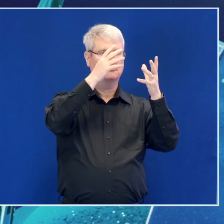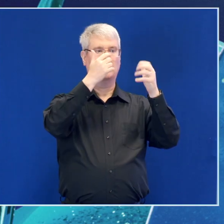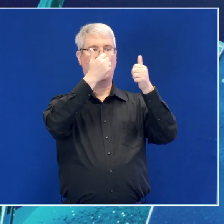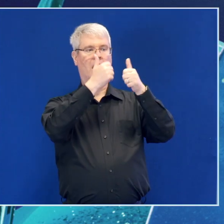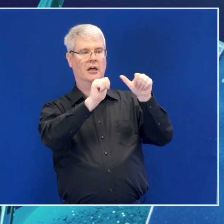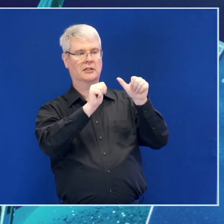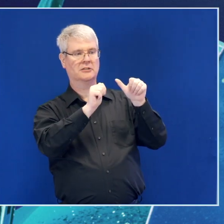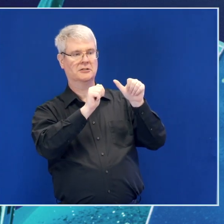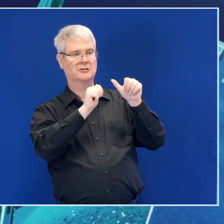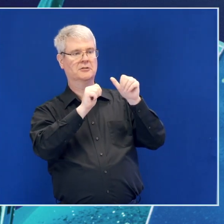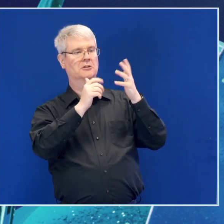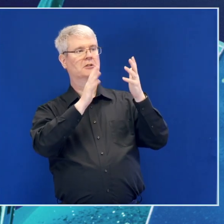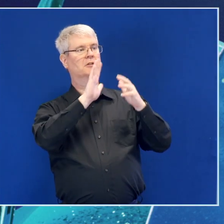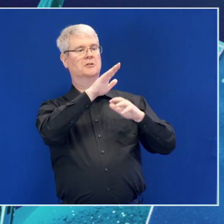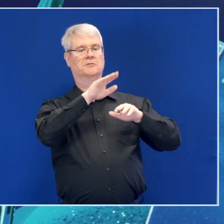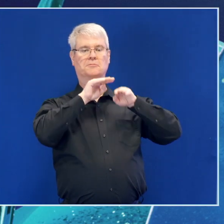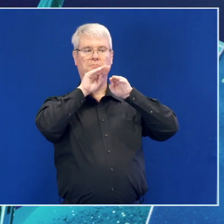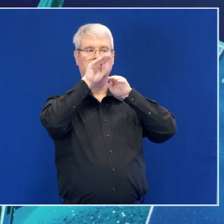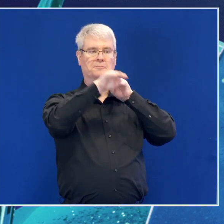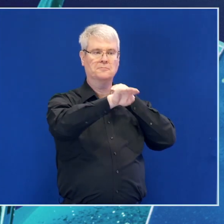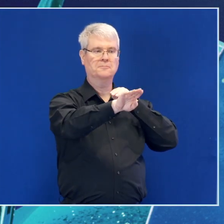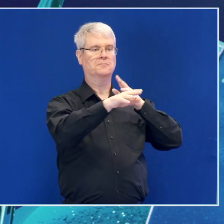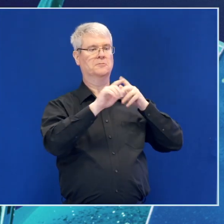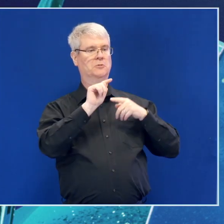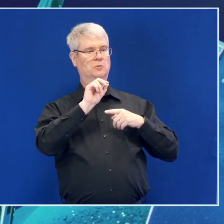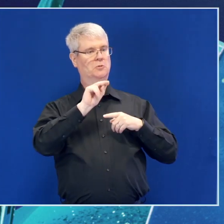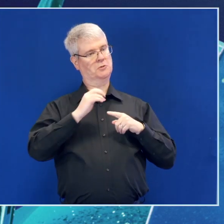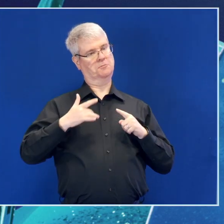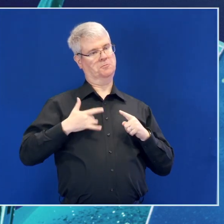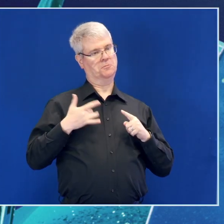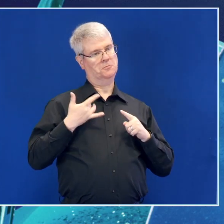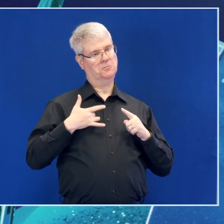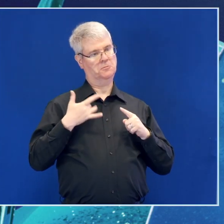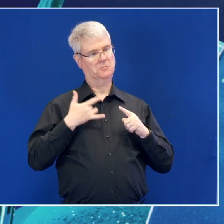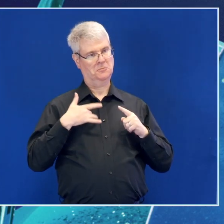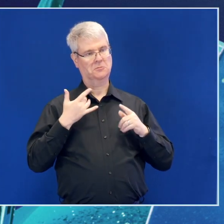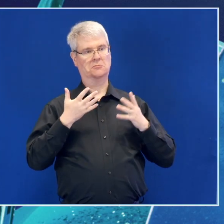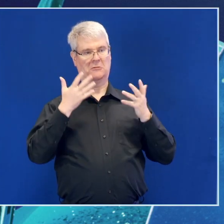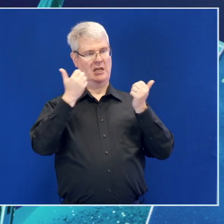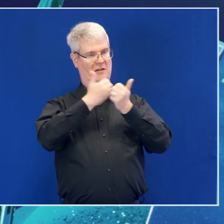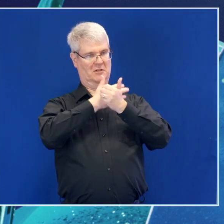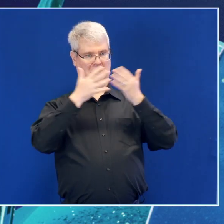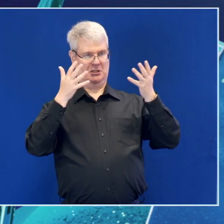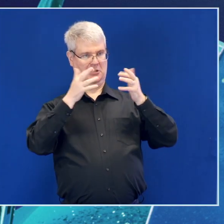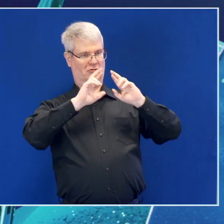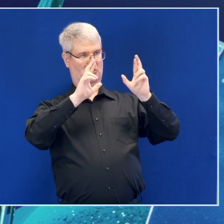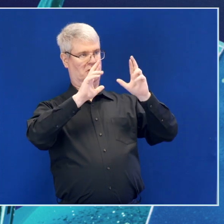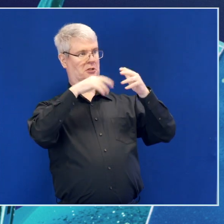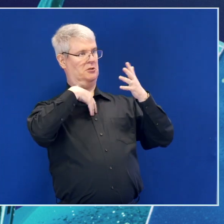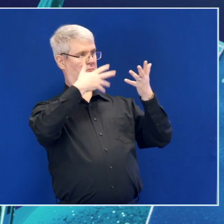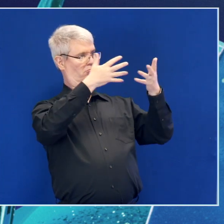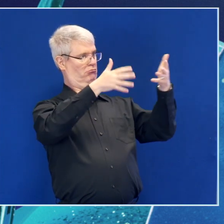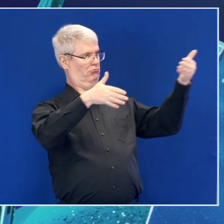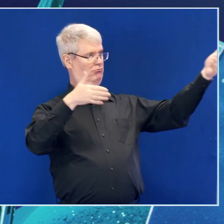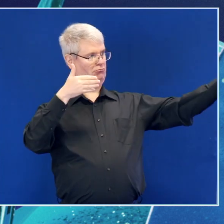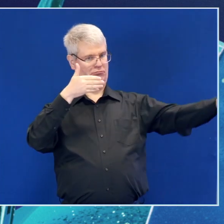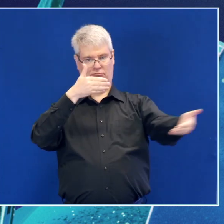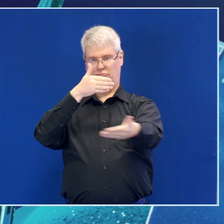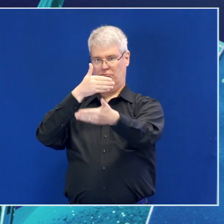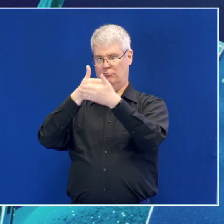This was built by a single individual at Microsoft using Cowork, and now it's an HTML file